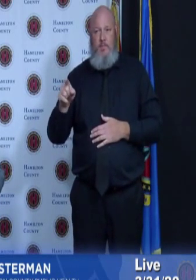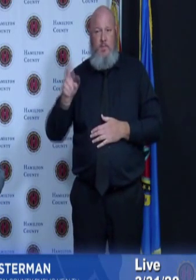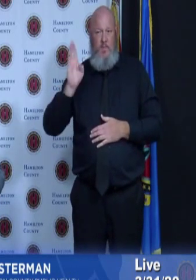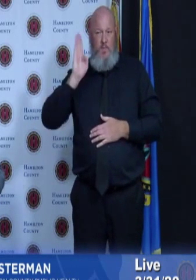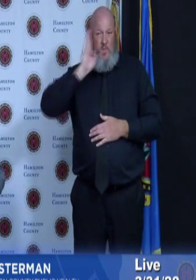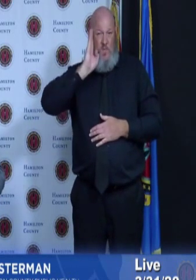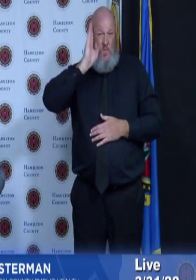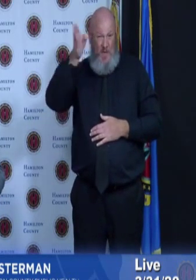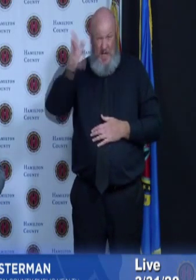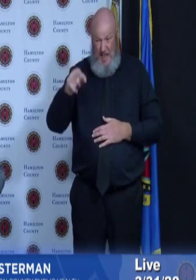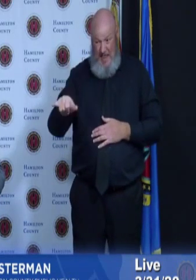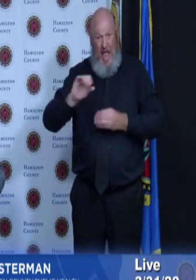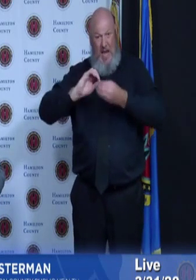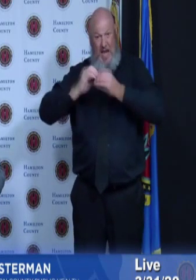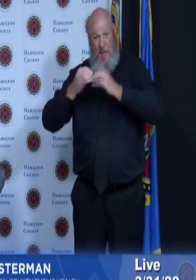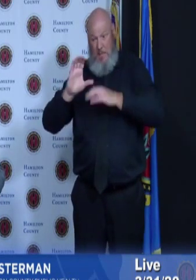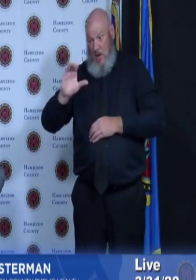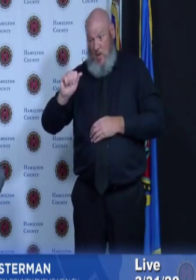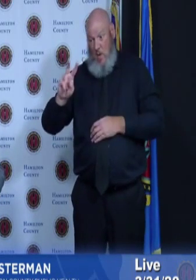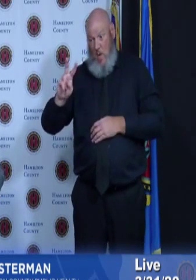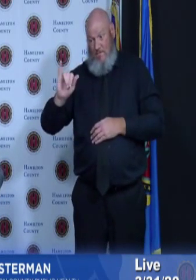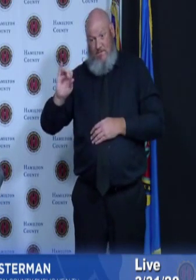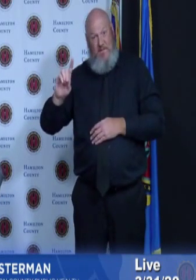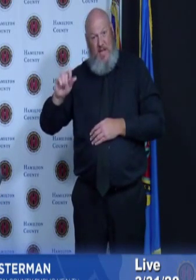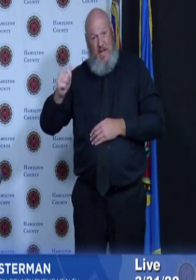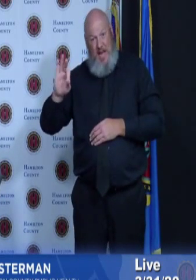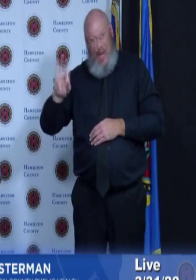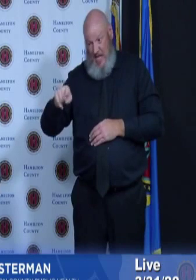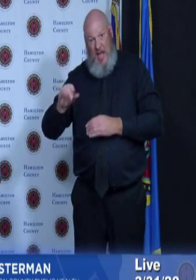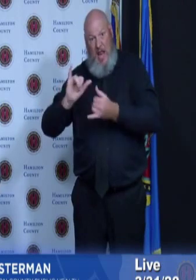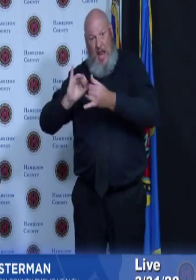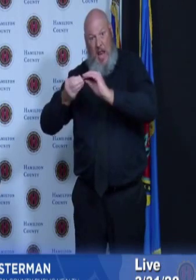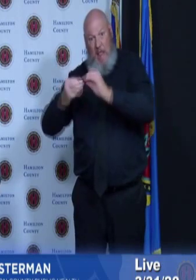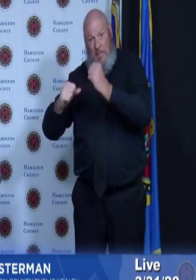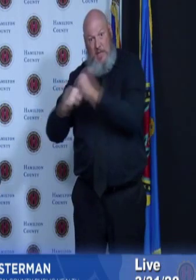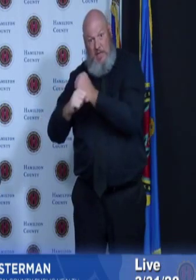on the note that um really want you to focus on yourself and making sure that